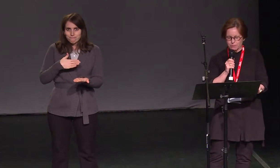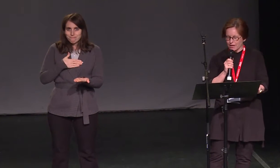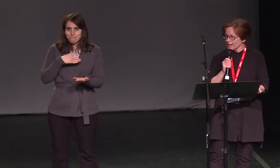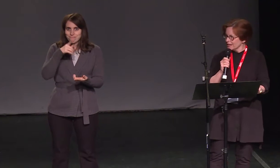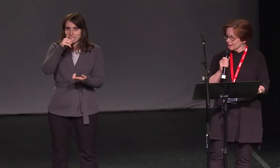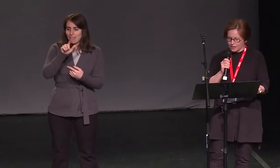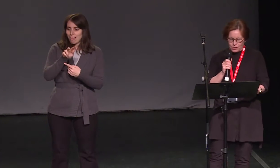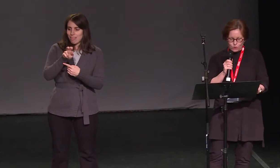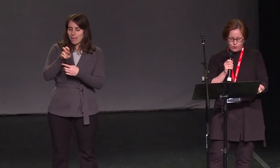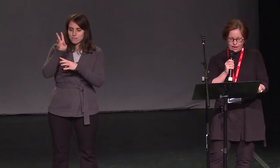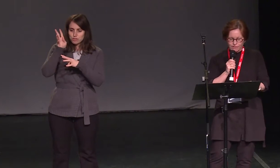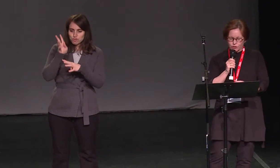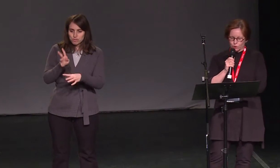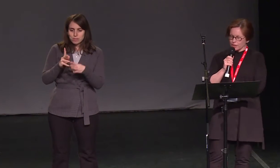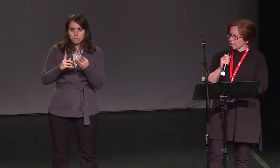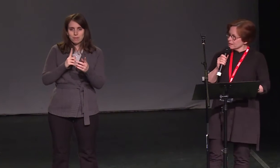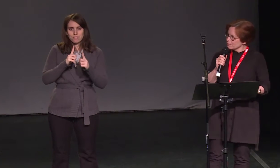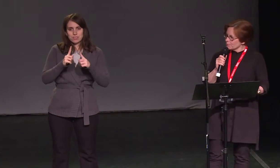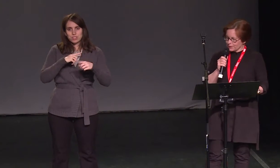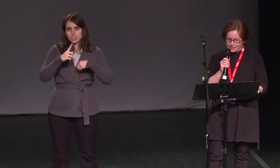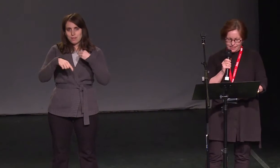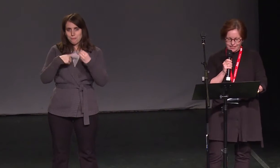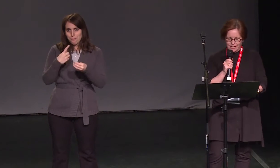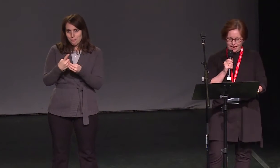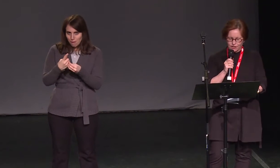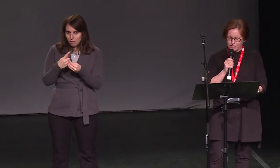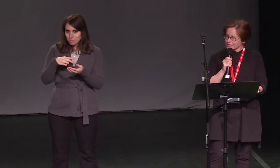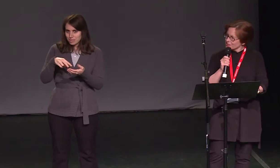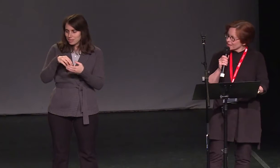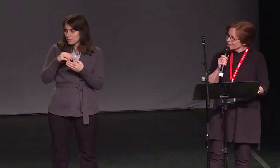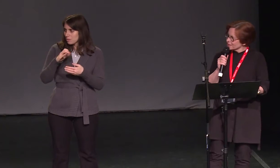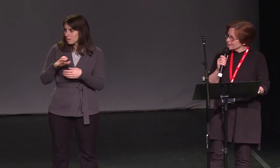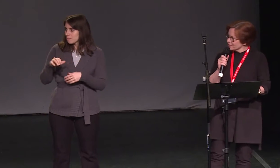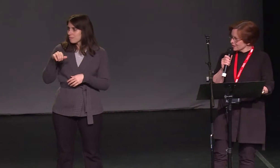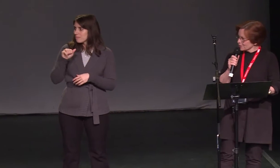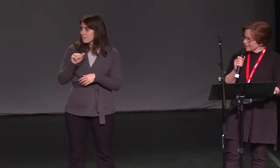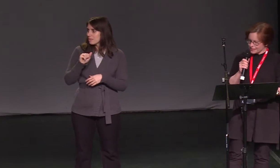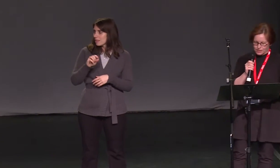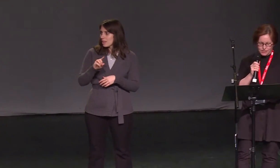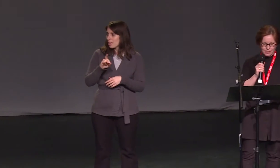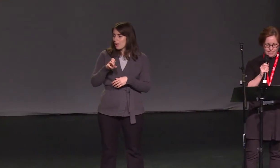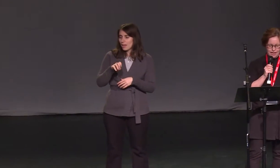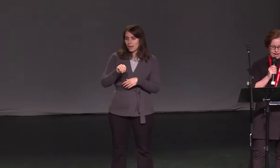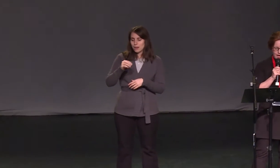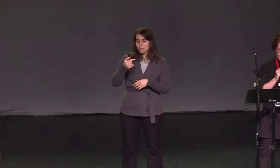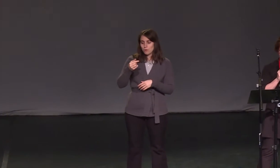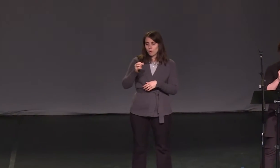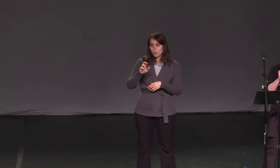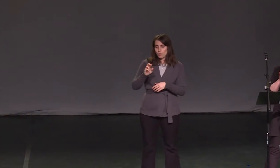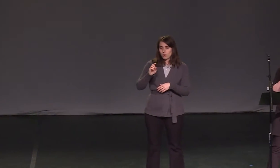America with Afa Dworkin, President and Artistic Director of the Sphinx Organization, and Damian